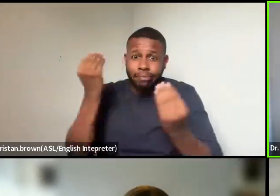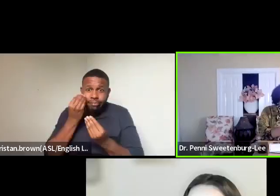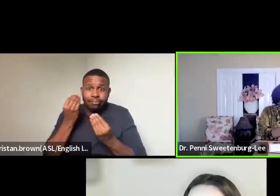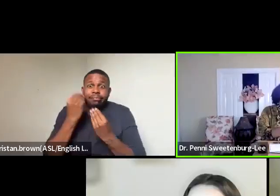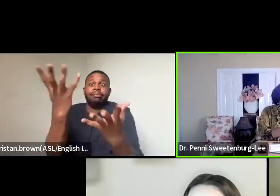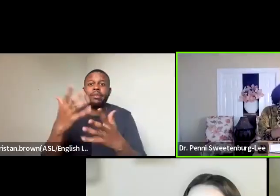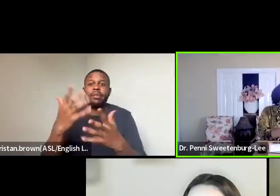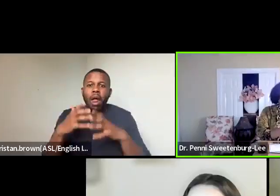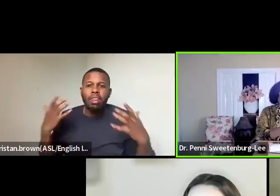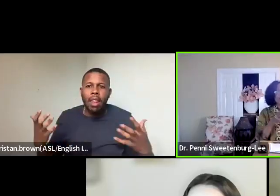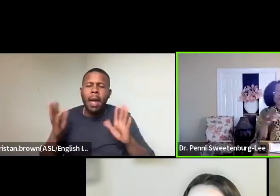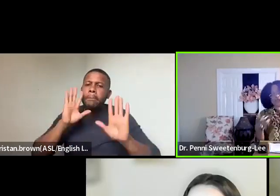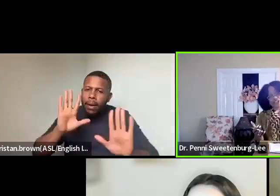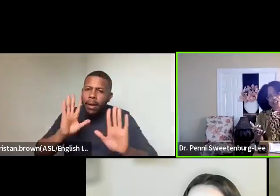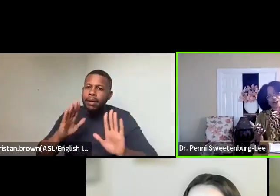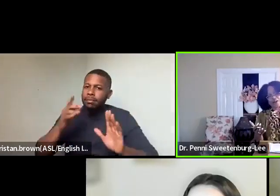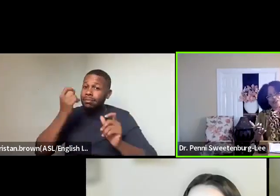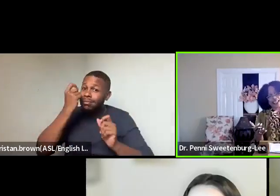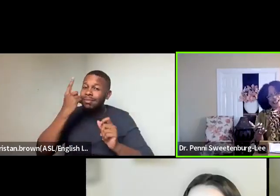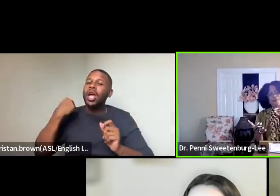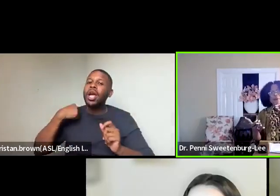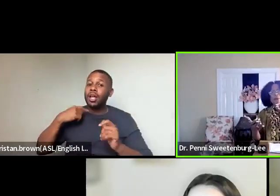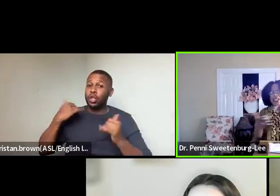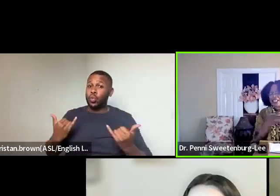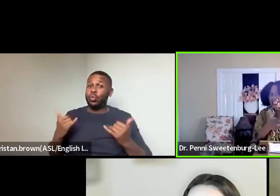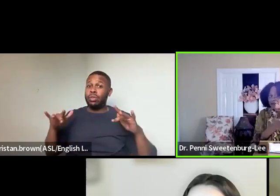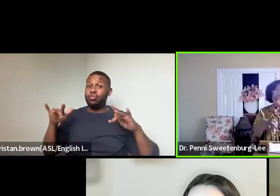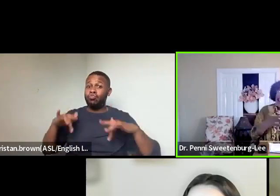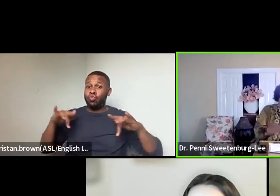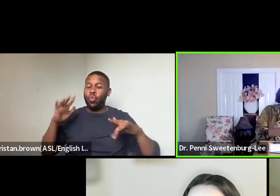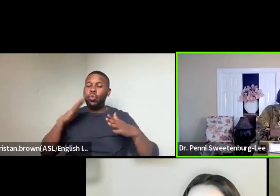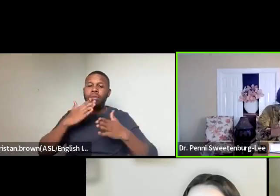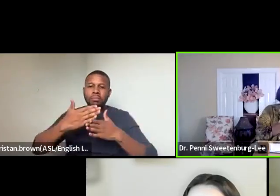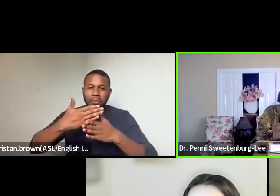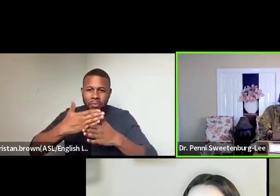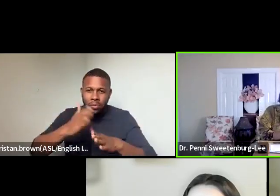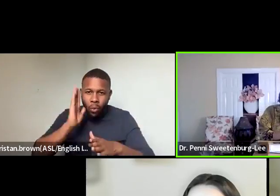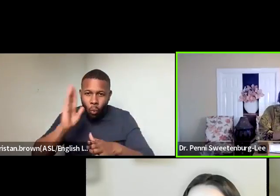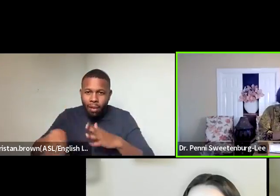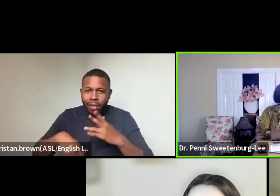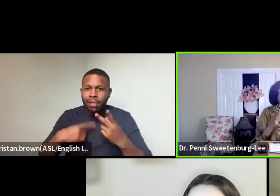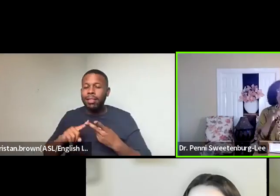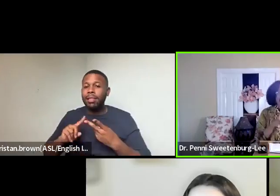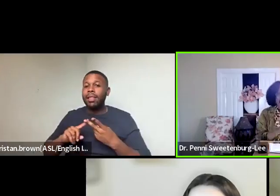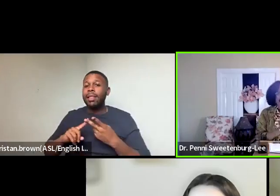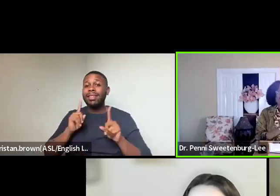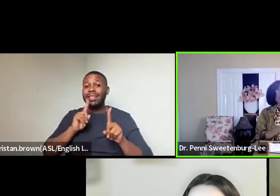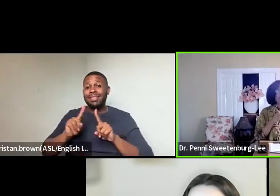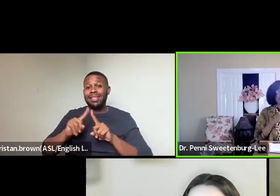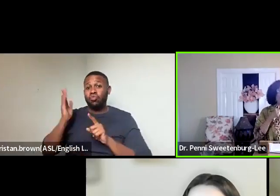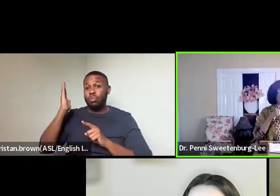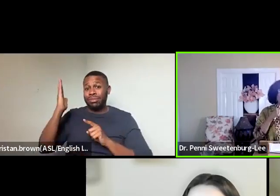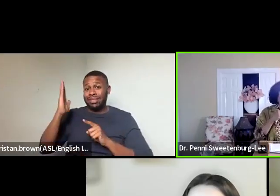disability council for the state of Virginia. It is exciting. We know it is a lot of work. And it is a lot of information that we